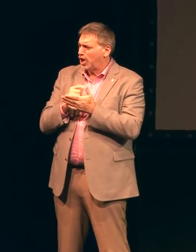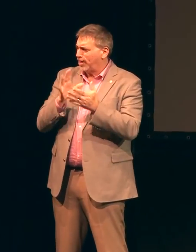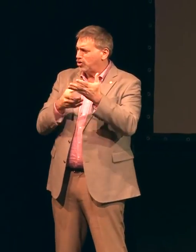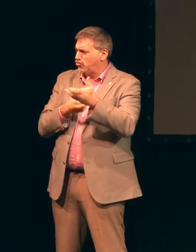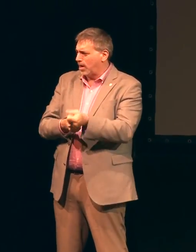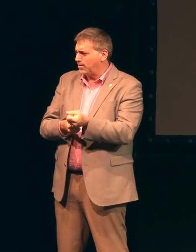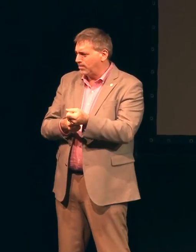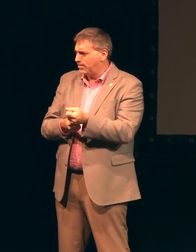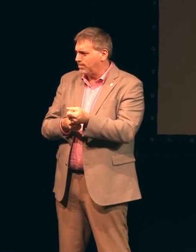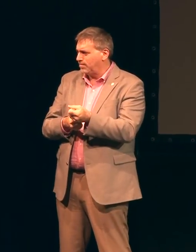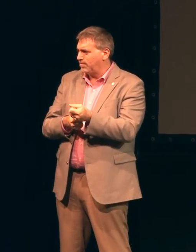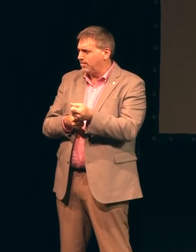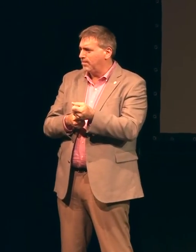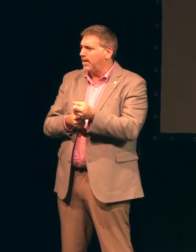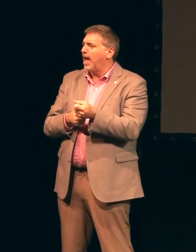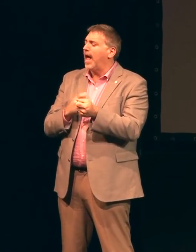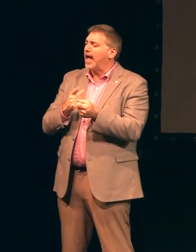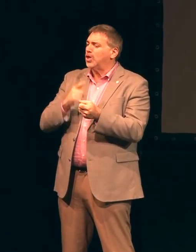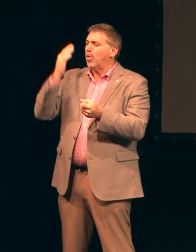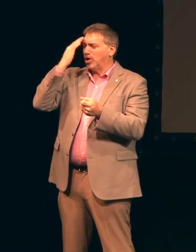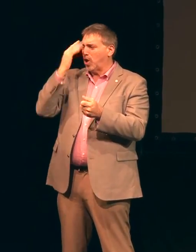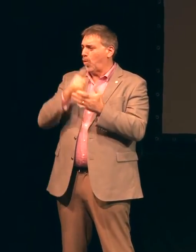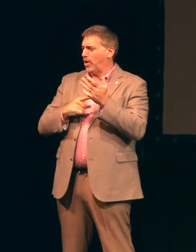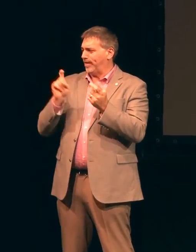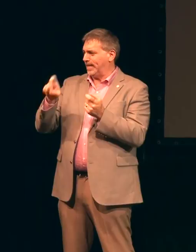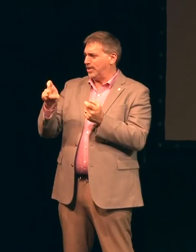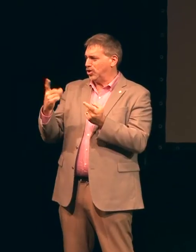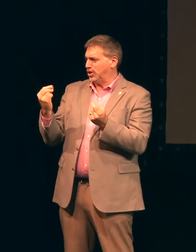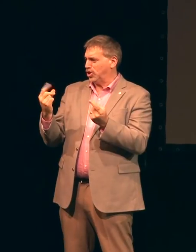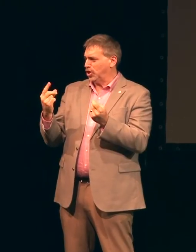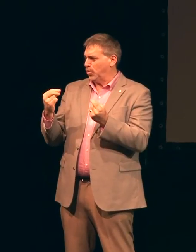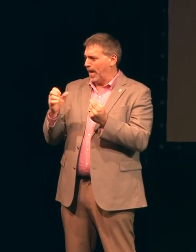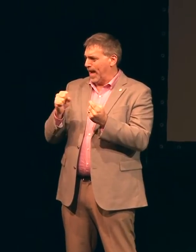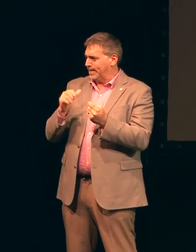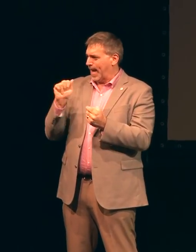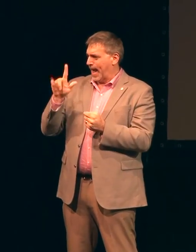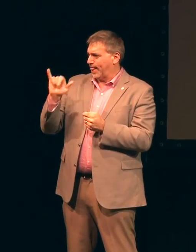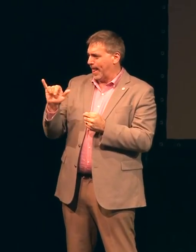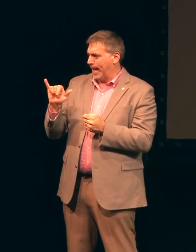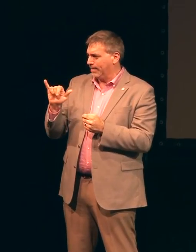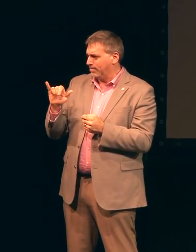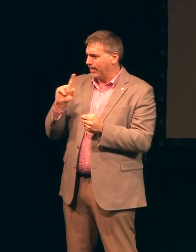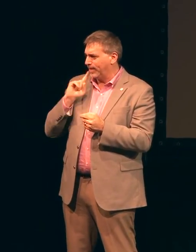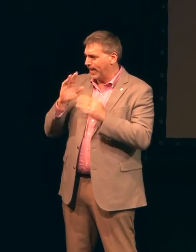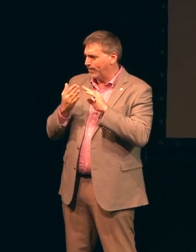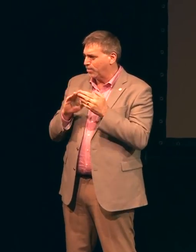involved with the Deaf community, earn their trust. And then you'll need to know, you'll